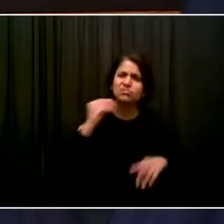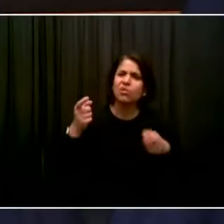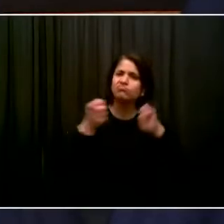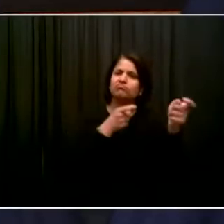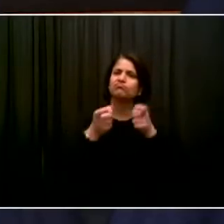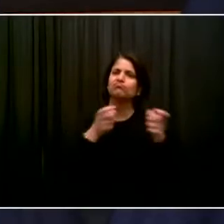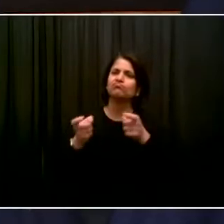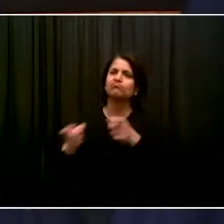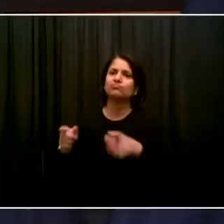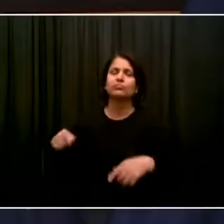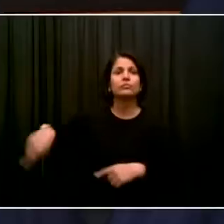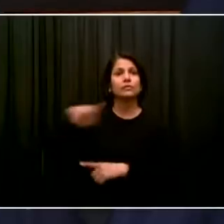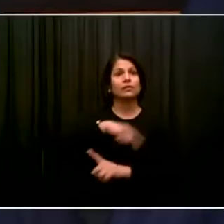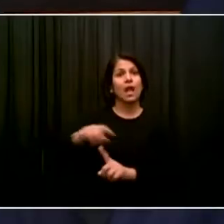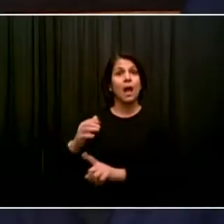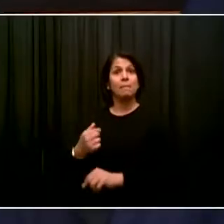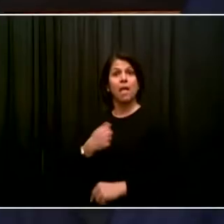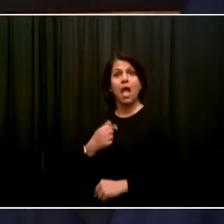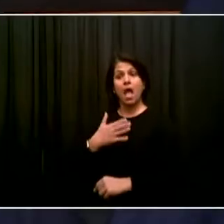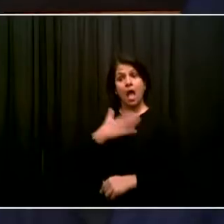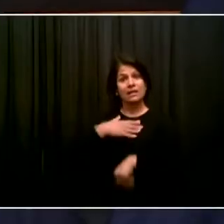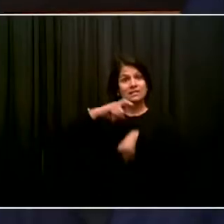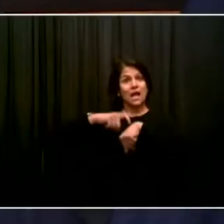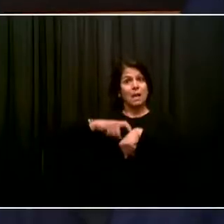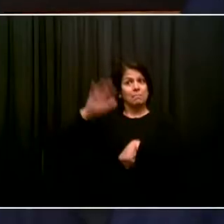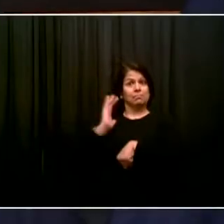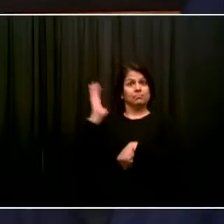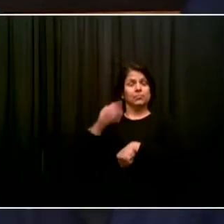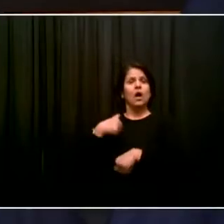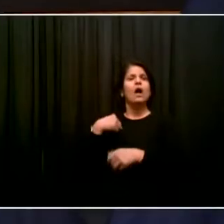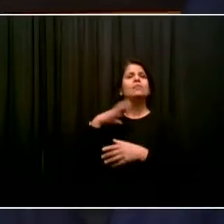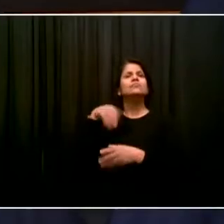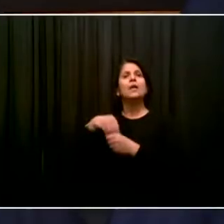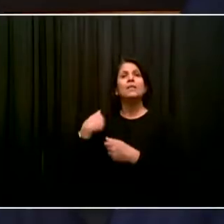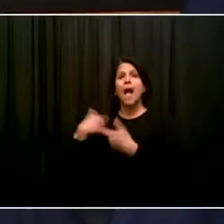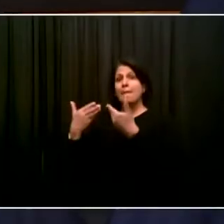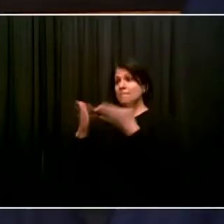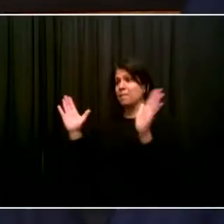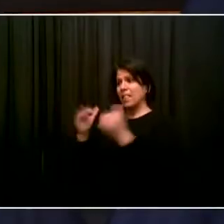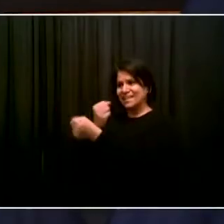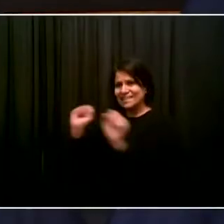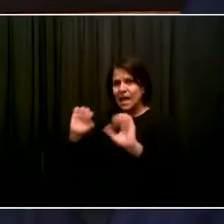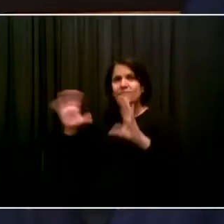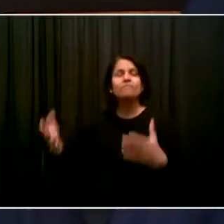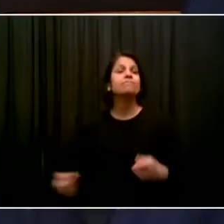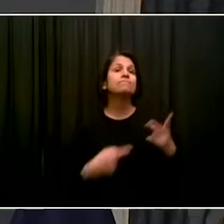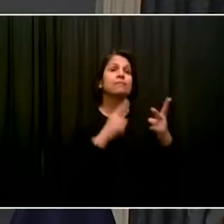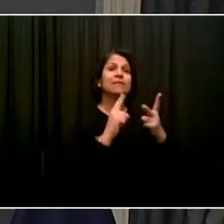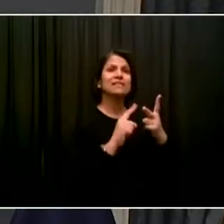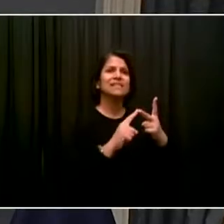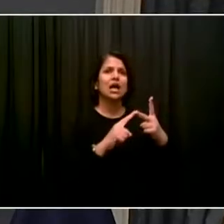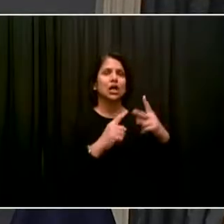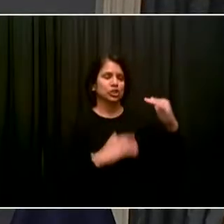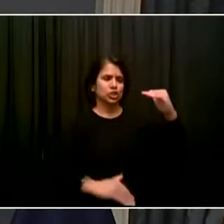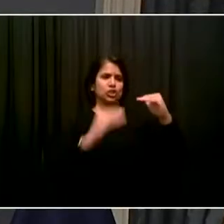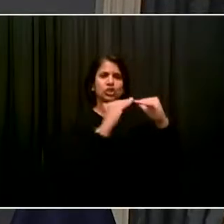OVER AGAIN, OUR PROSPERITY WILL BE BASED ON PUBLIC SAFETY AND STJUICE.